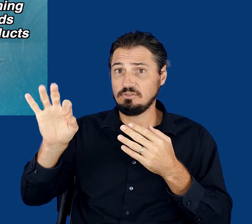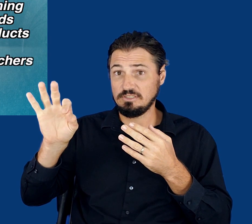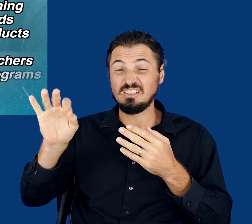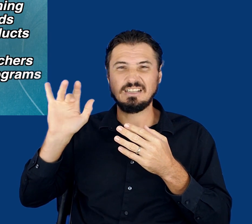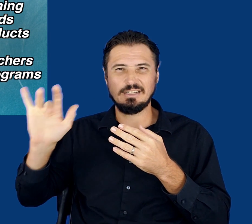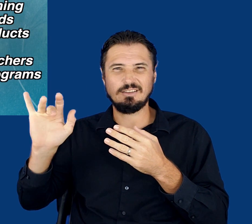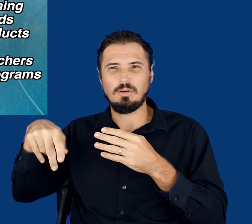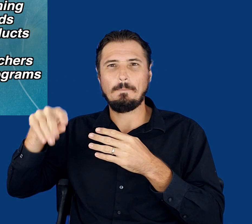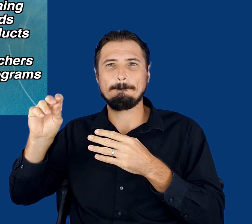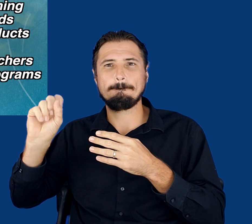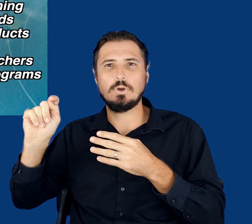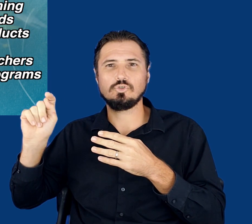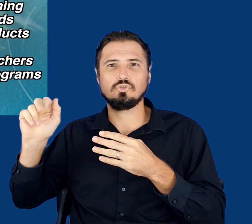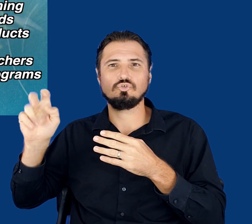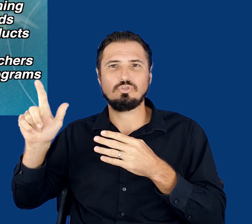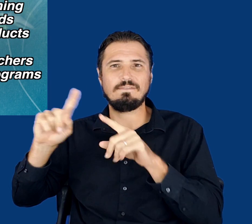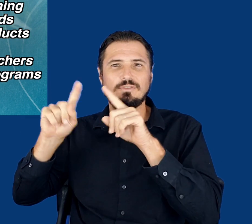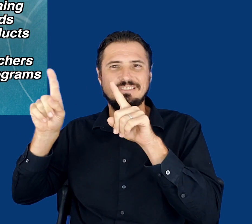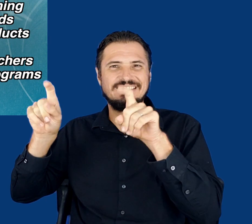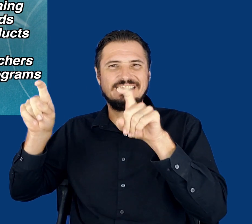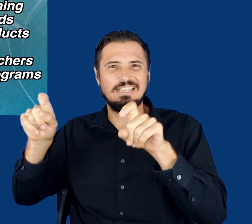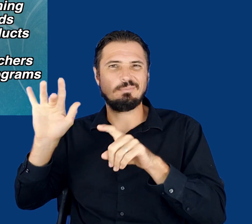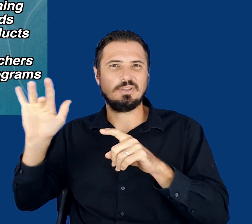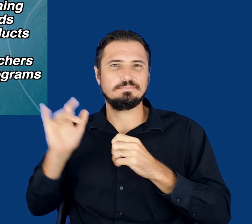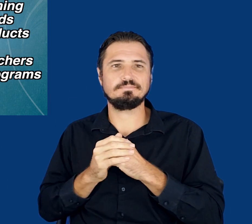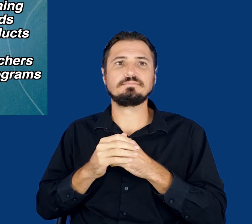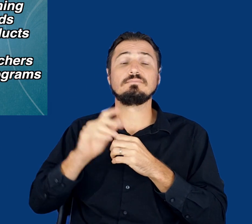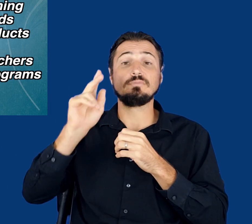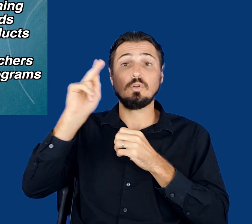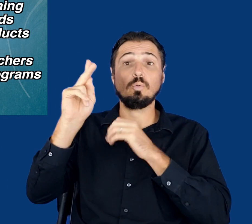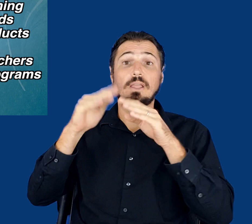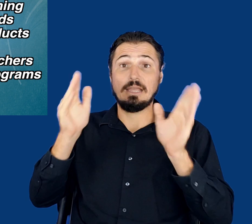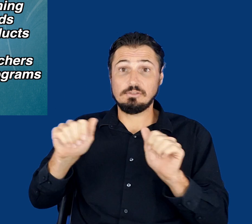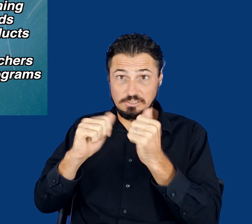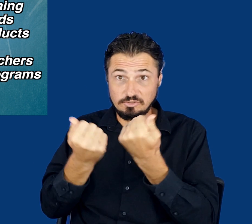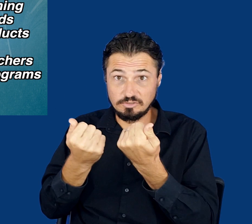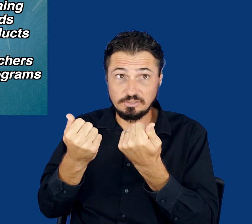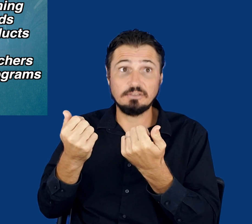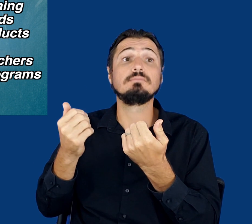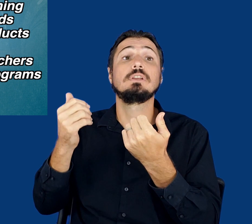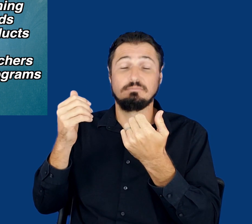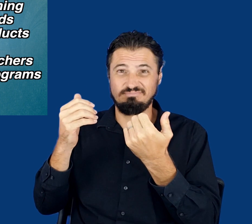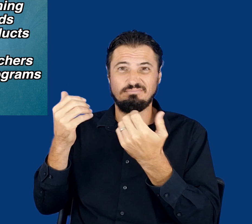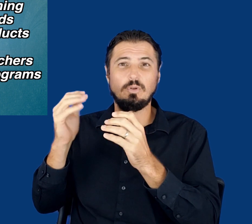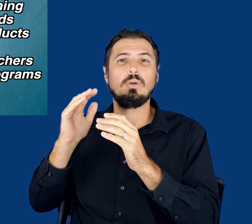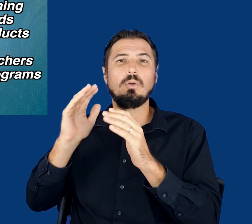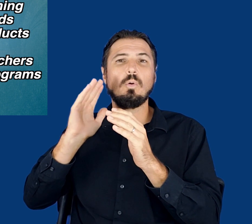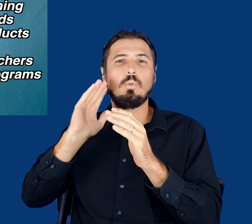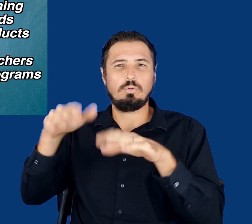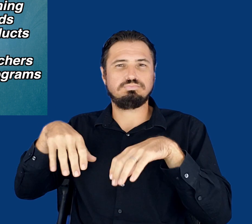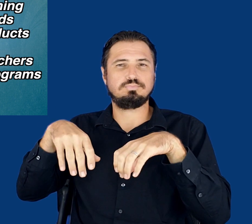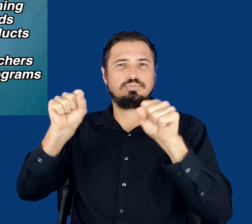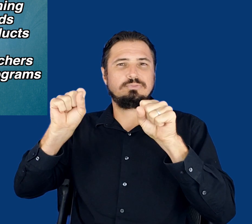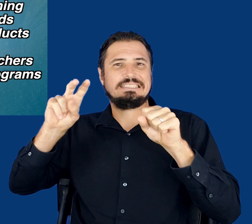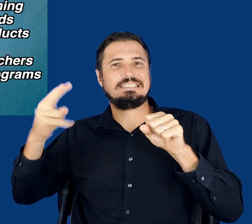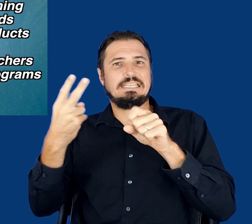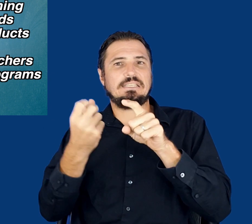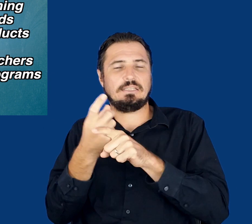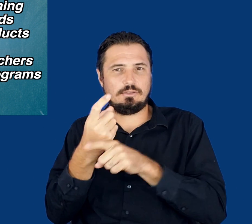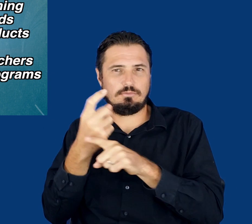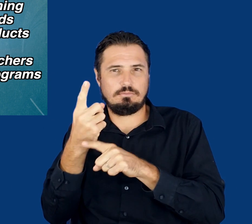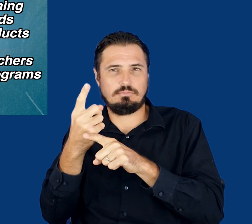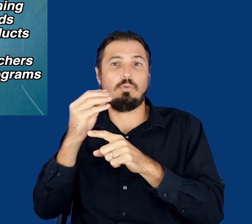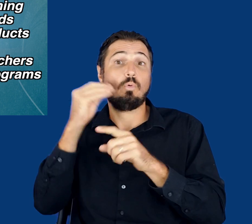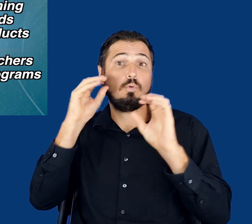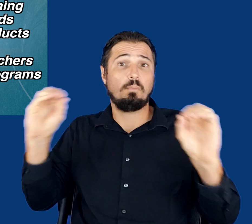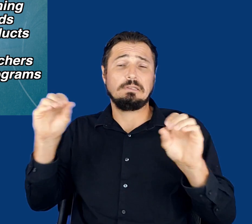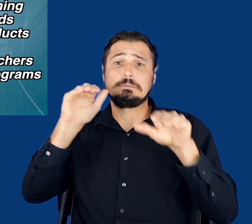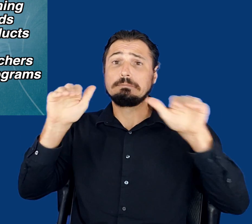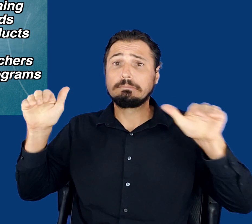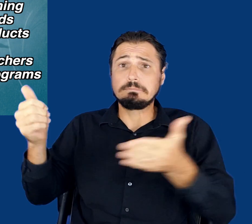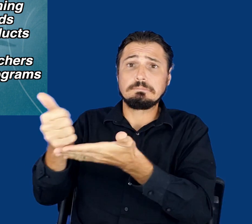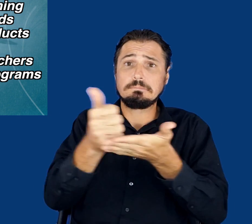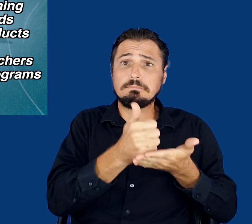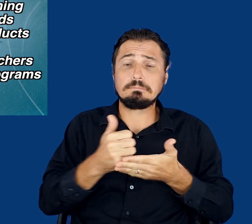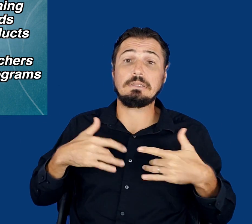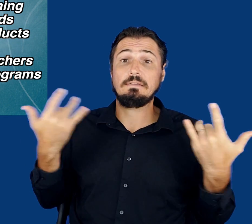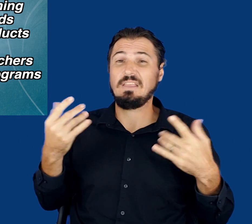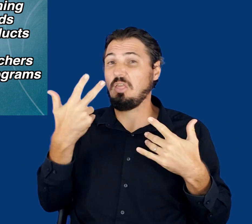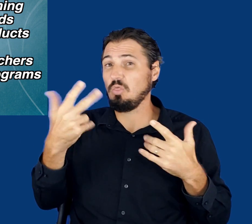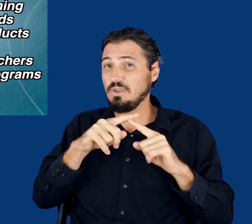The Kaua‘i County Housing Agency and Kaua‘i Community Alliance will hold the second annual Kaua‘i Housing Connect homeless outreach event at three locations in the week of November 16.